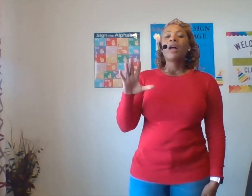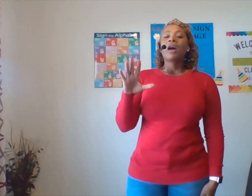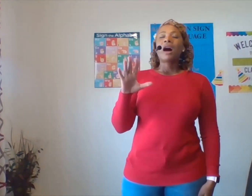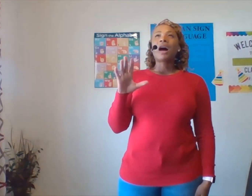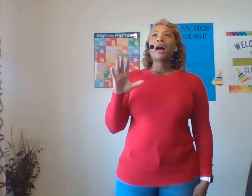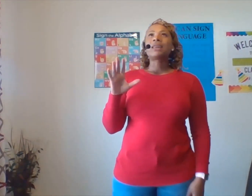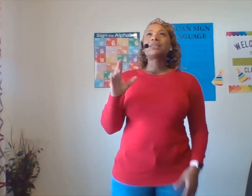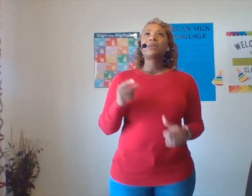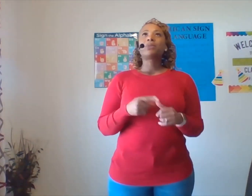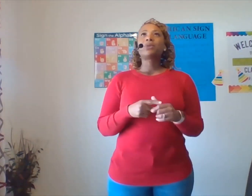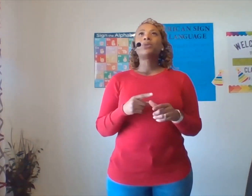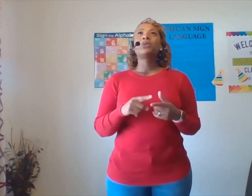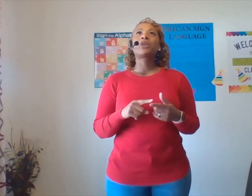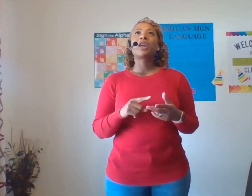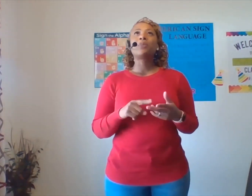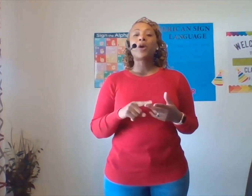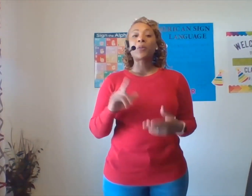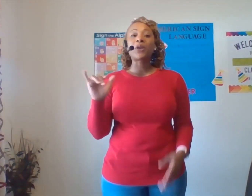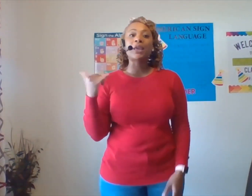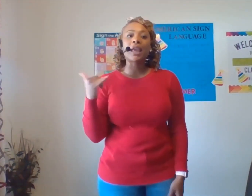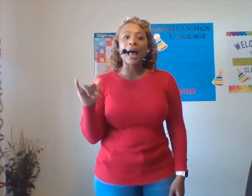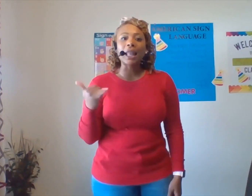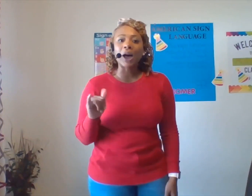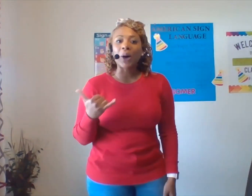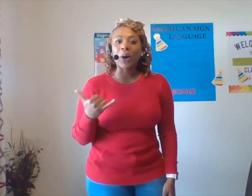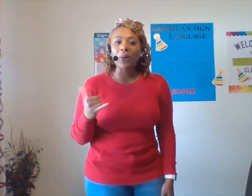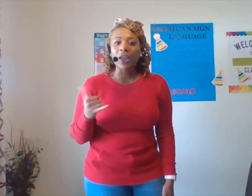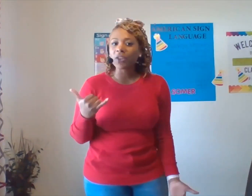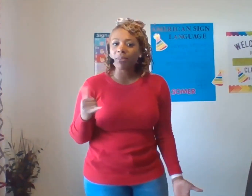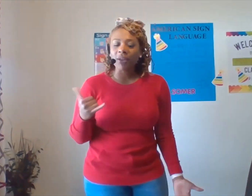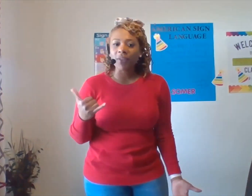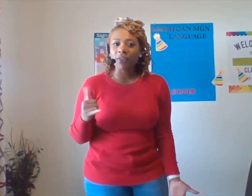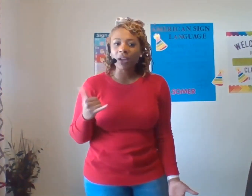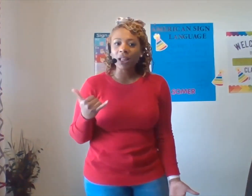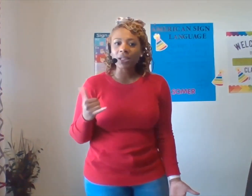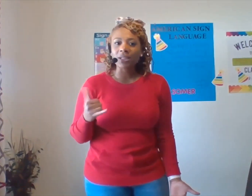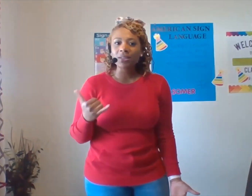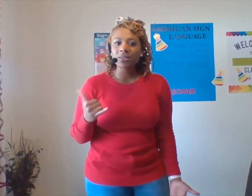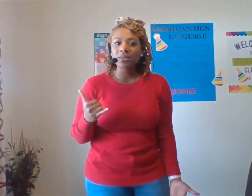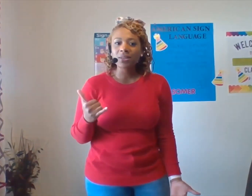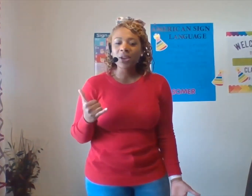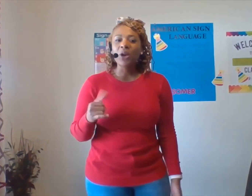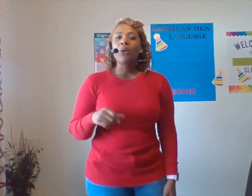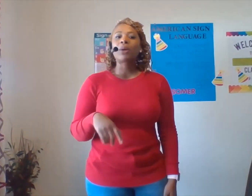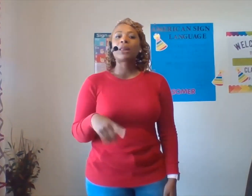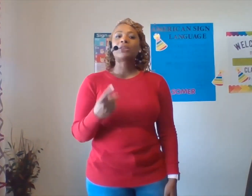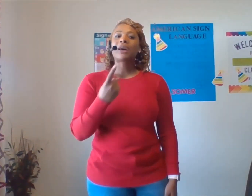let's see blue green purple yellow can't forget my favorite color we learned how